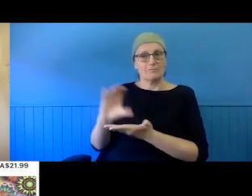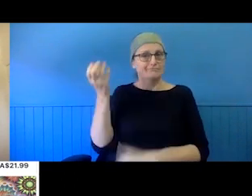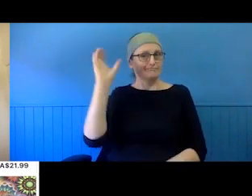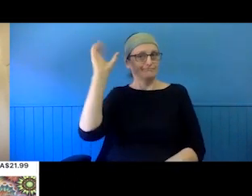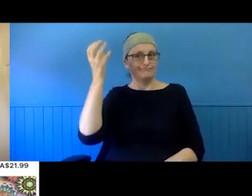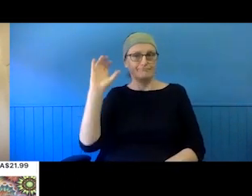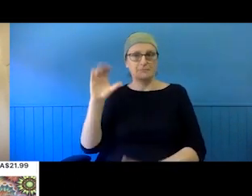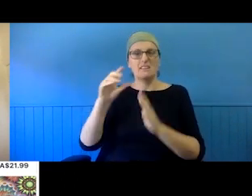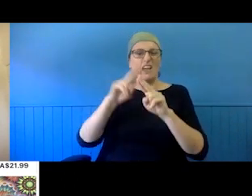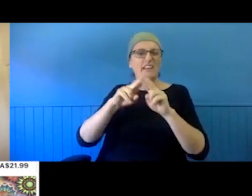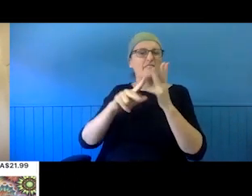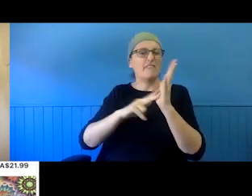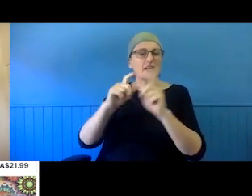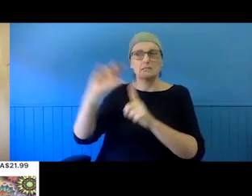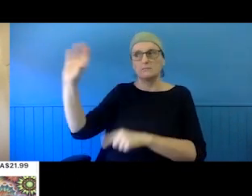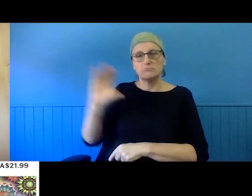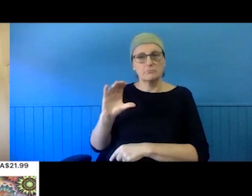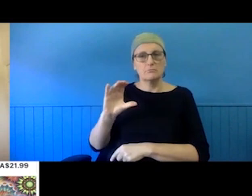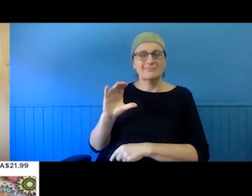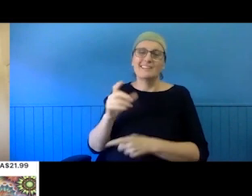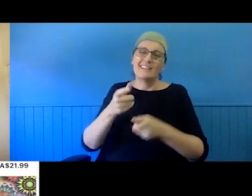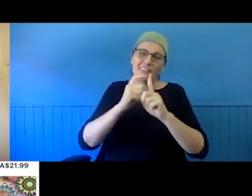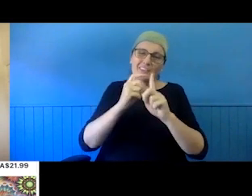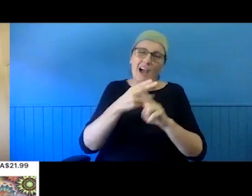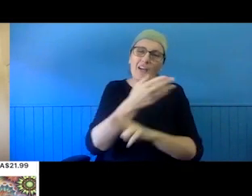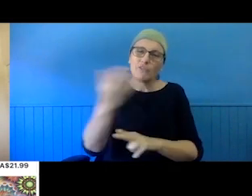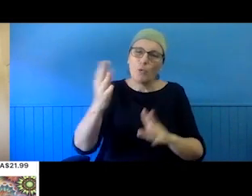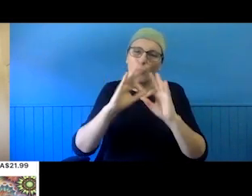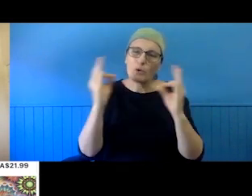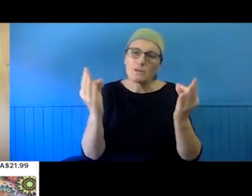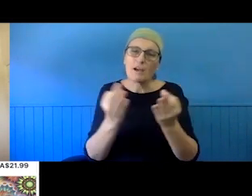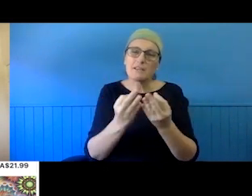they've got money in the bank to do that. If you've got an idea, you can